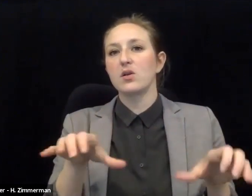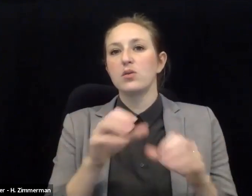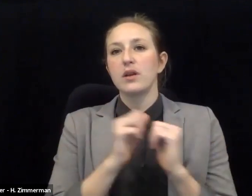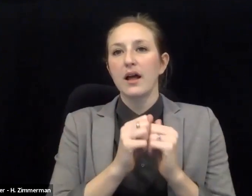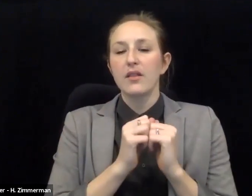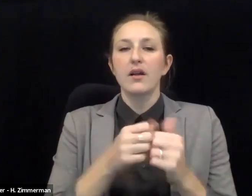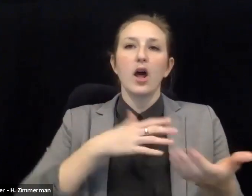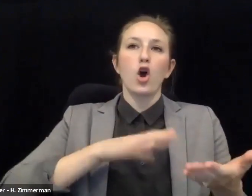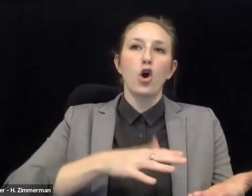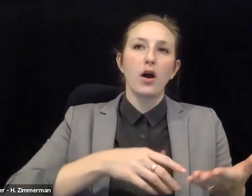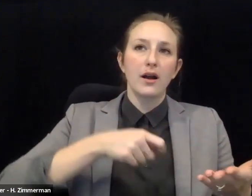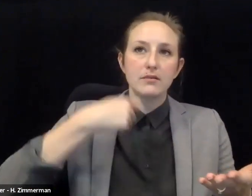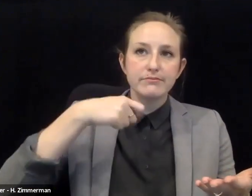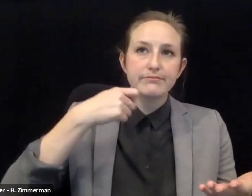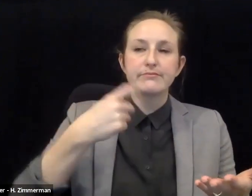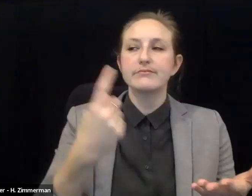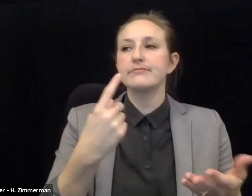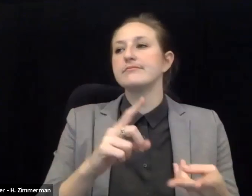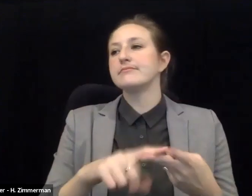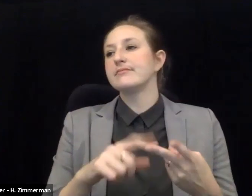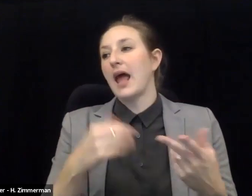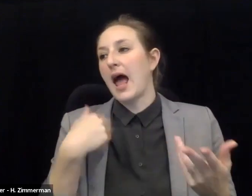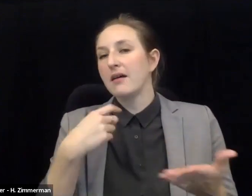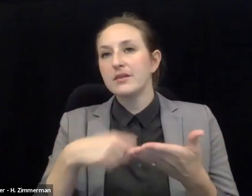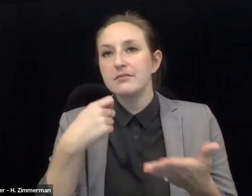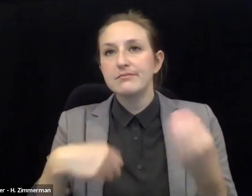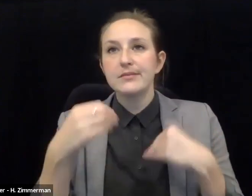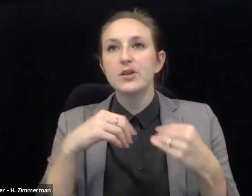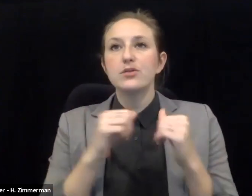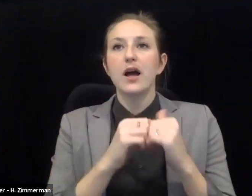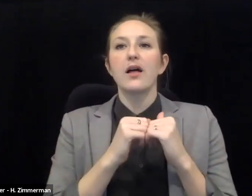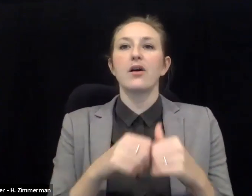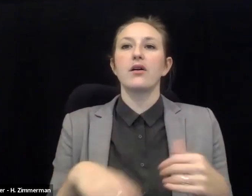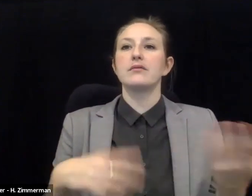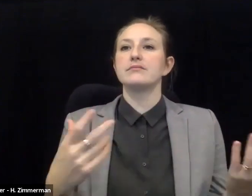a meal, having a meal together virtually, watching a movie,